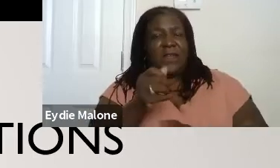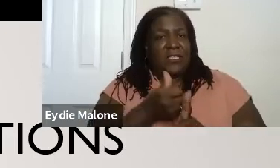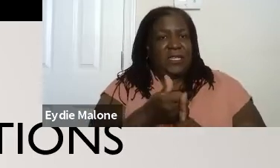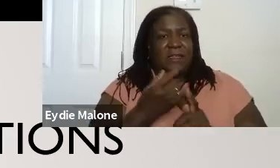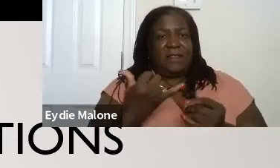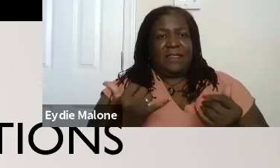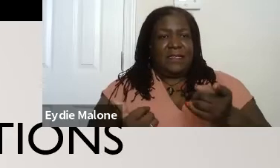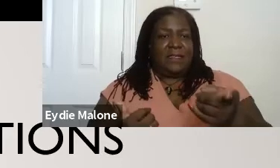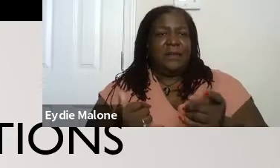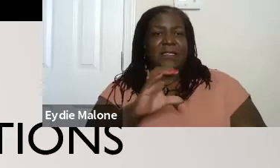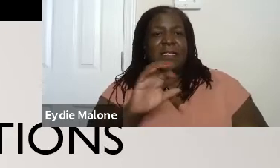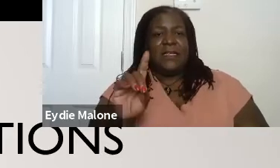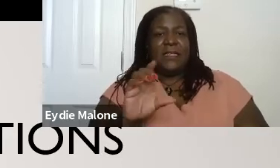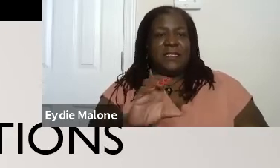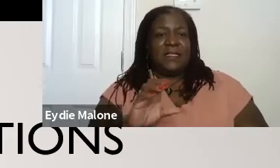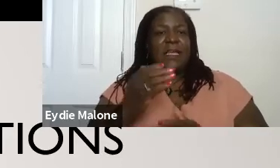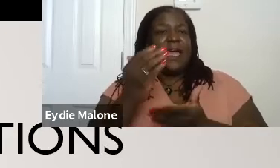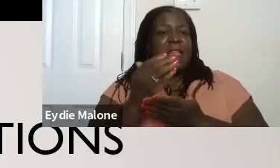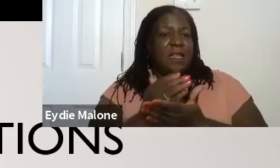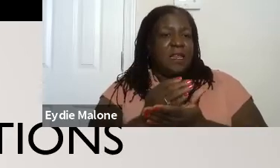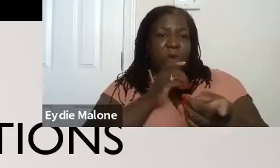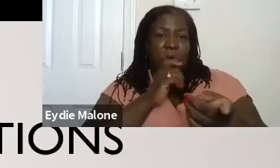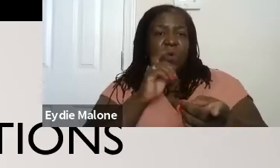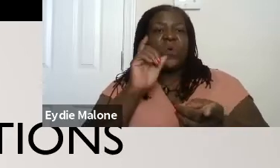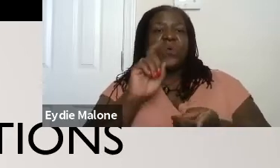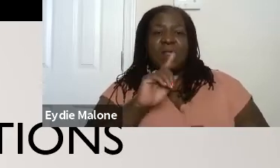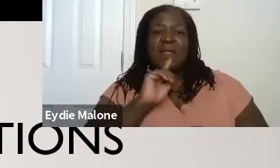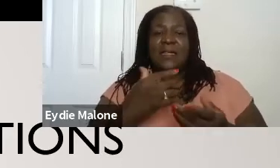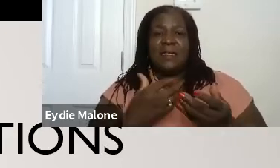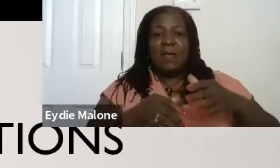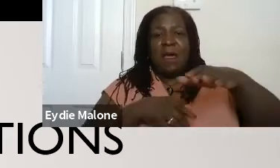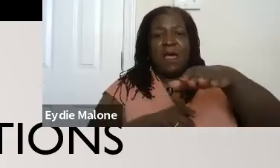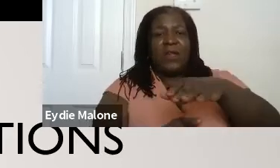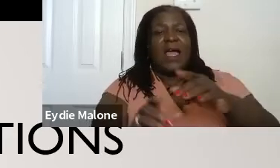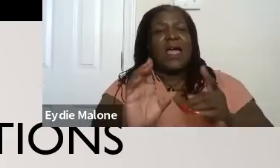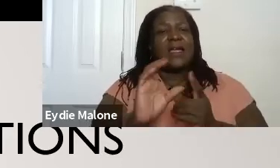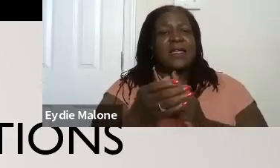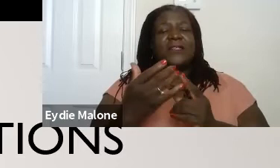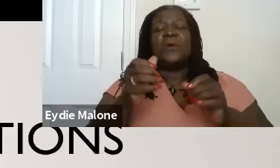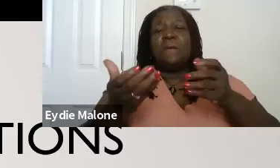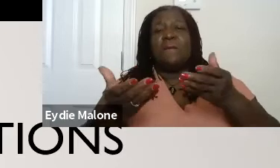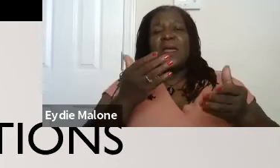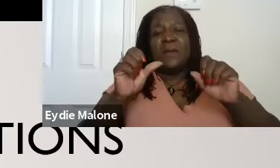list of who is considered a person with an underlying condition who might need to get